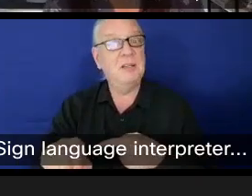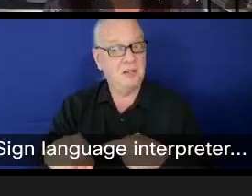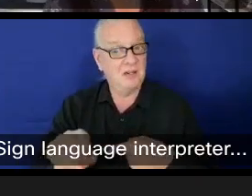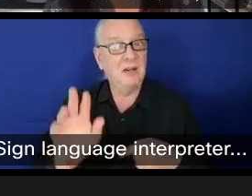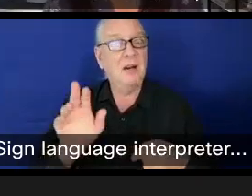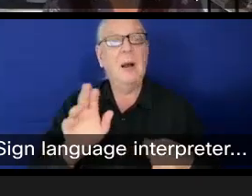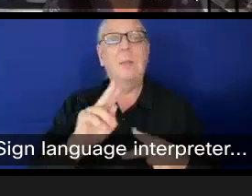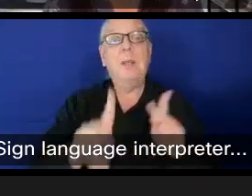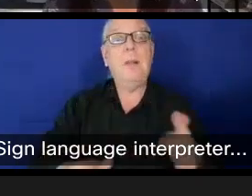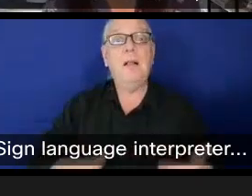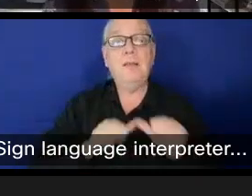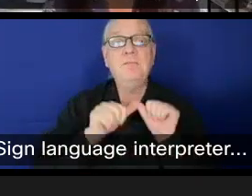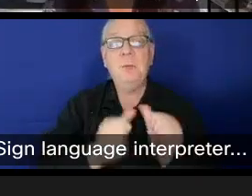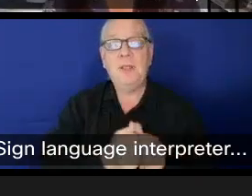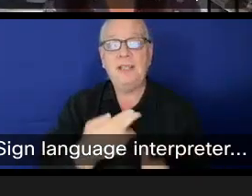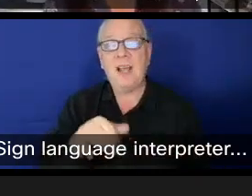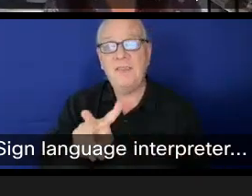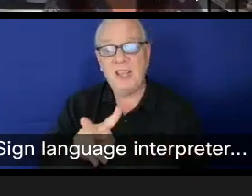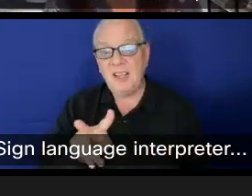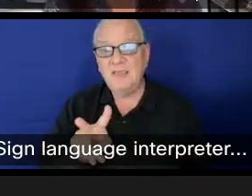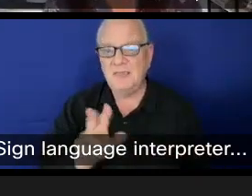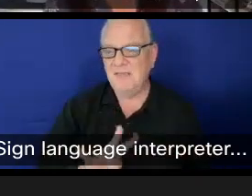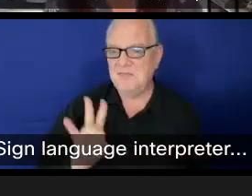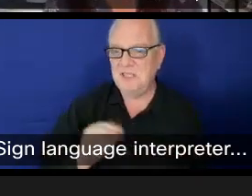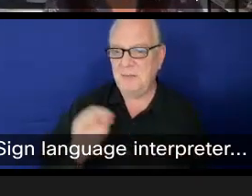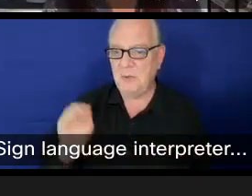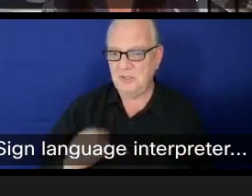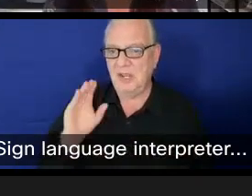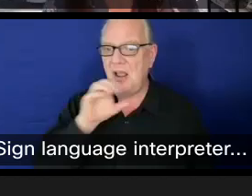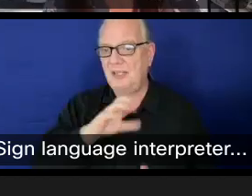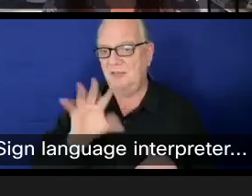living with HIV will be age 50 or older. And I can give you one